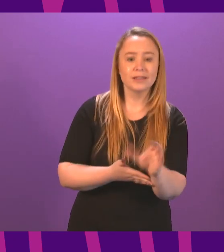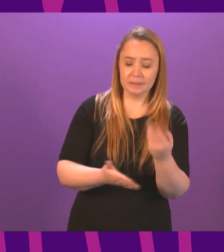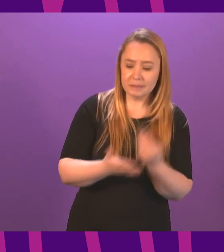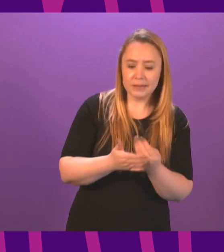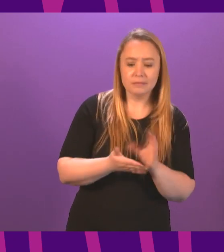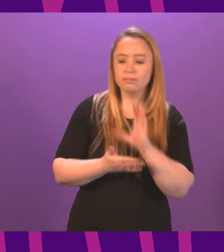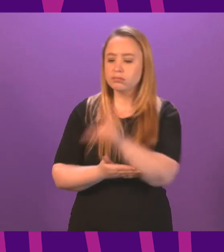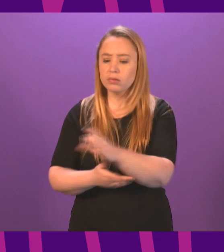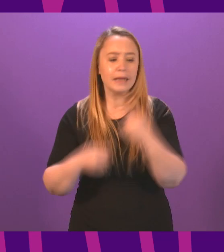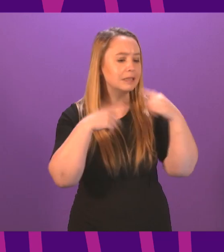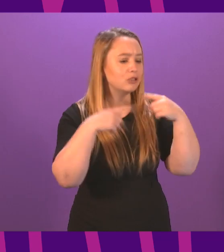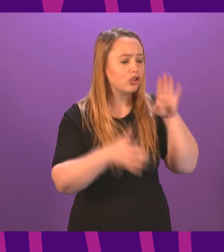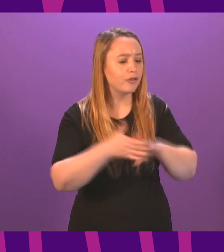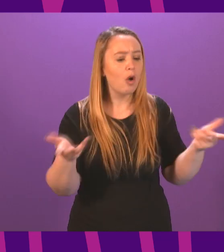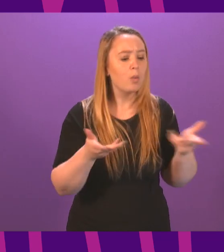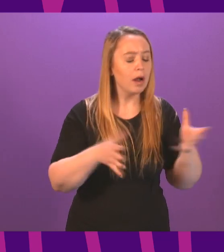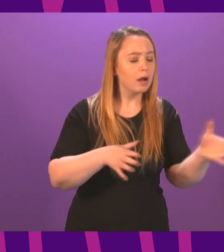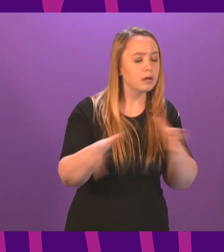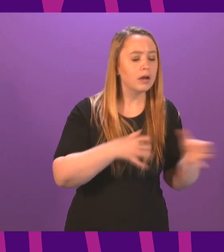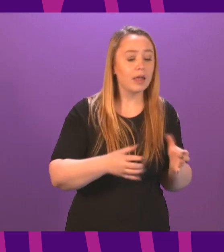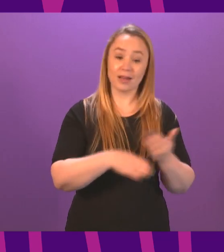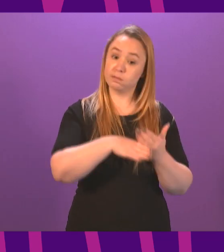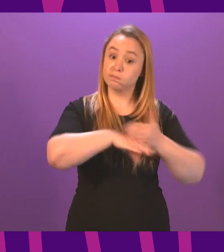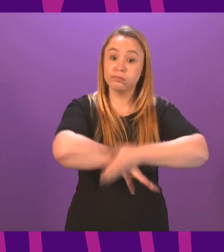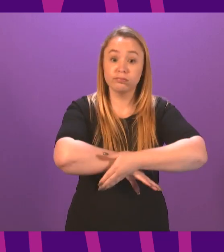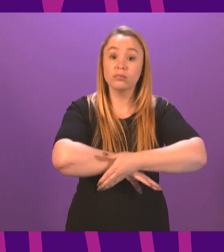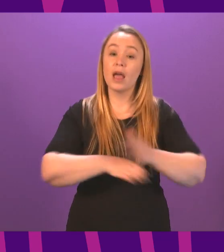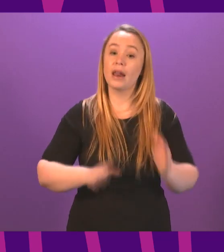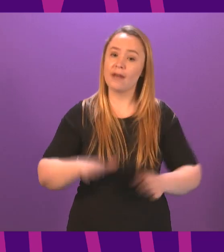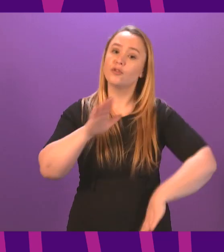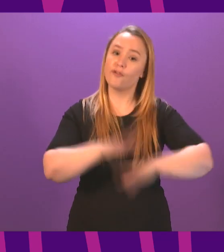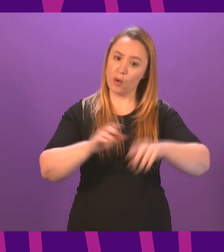involves a lot of hard work and proper consideration, but that is what we will do.